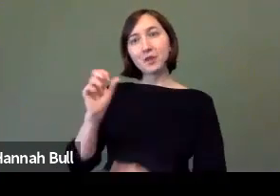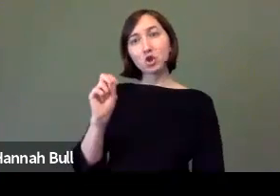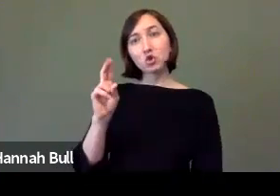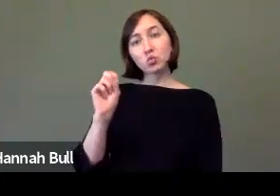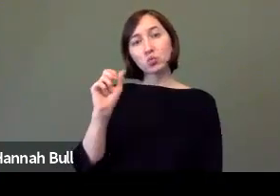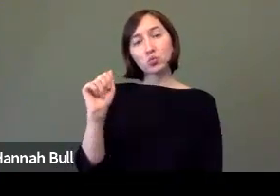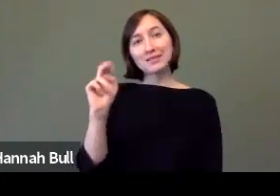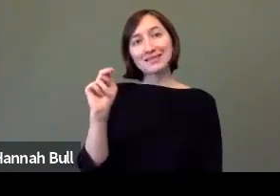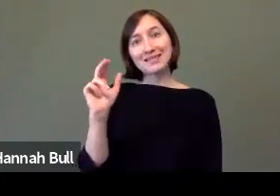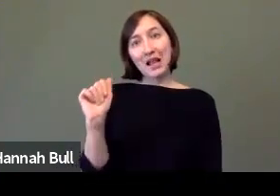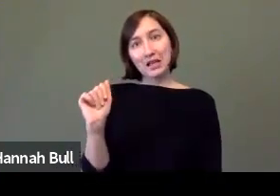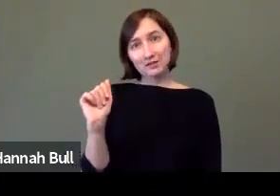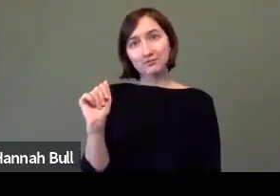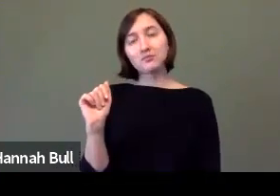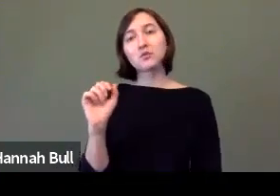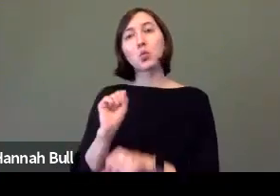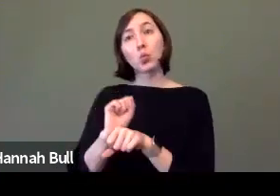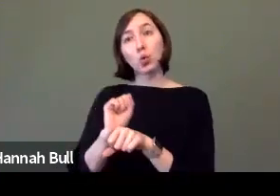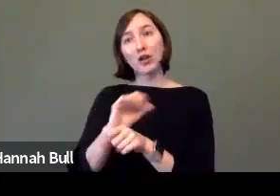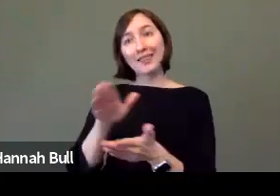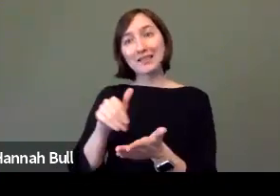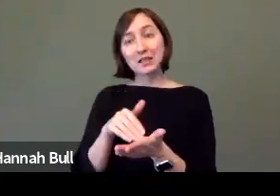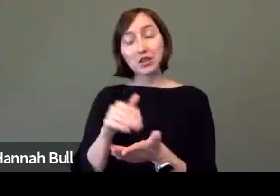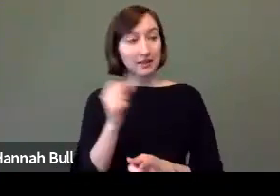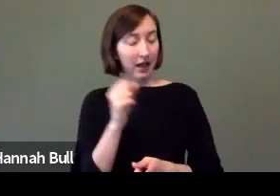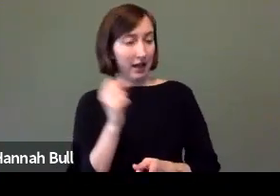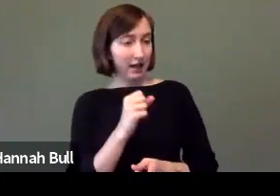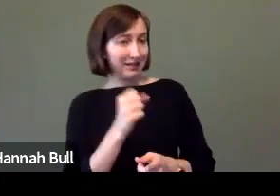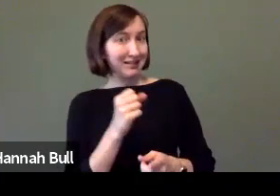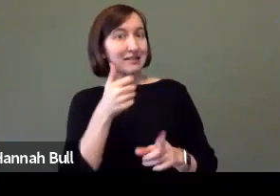Susanna Miller-Raines: Every state has at least one UCEDD.